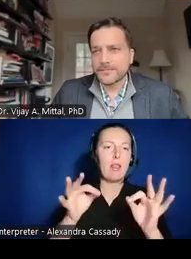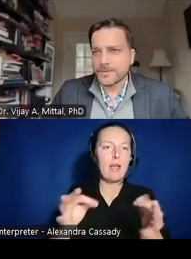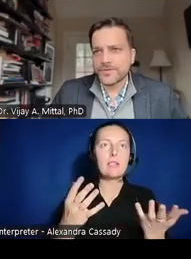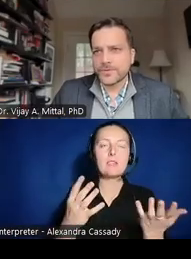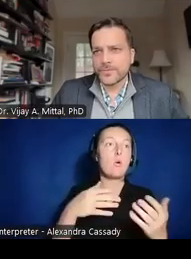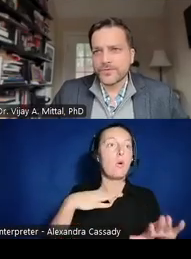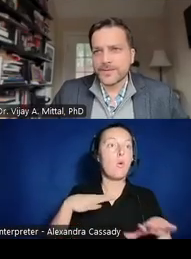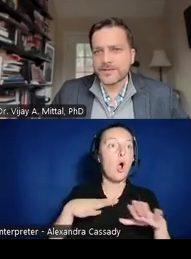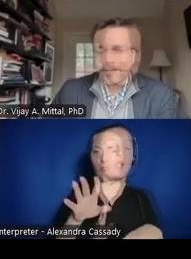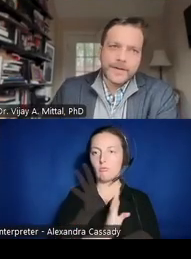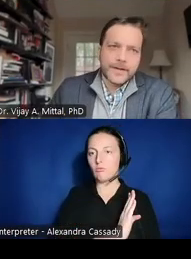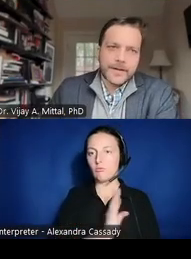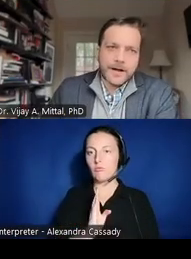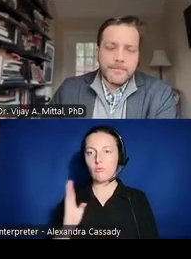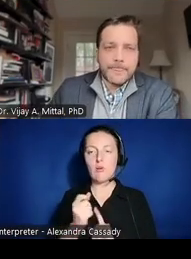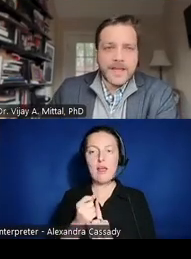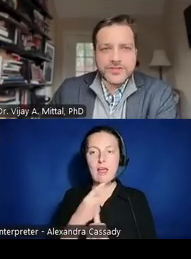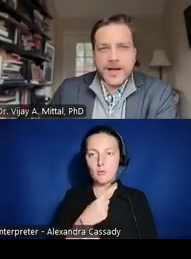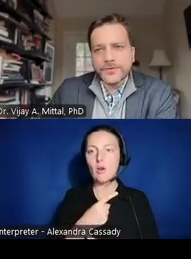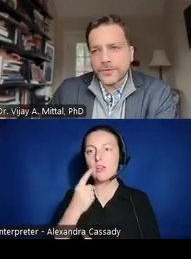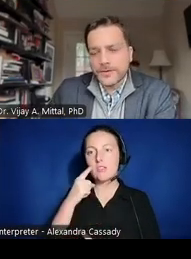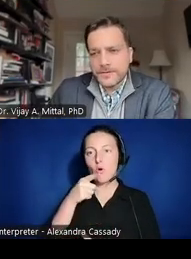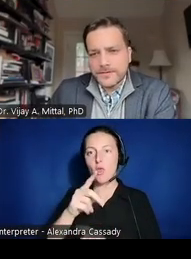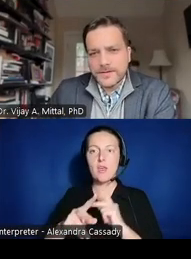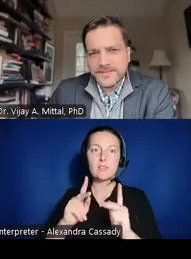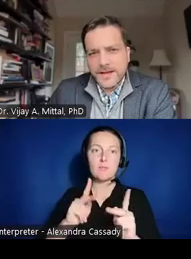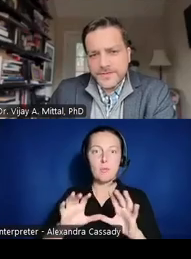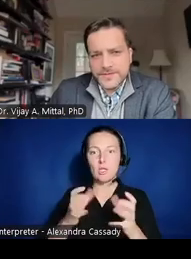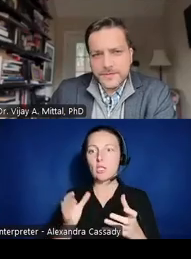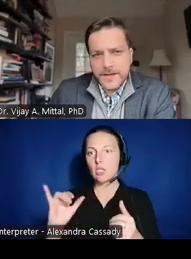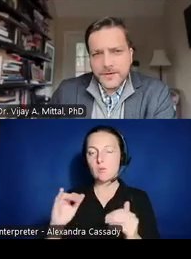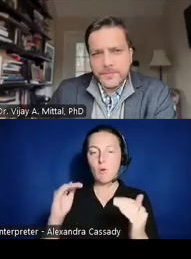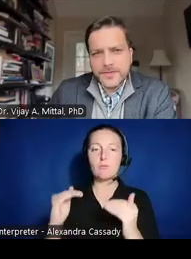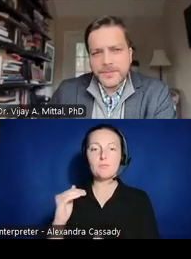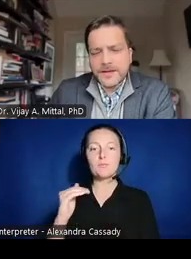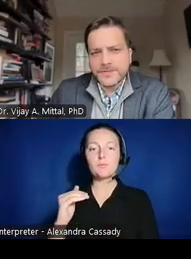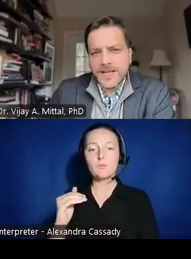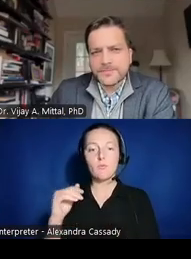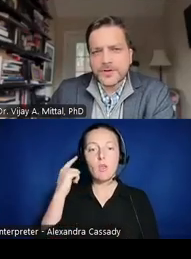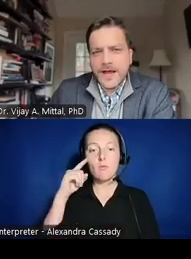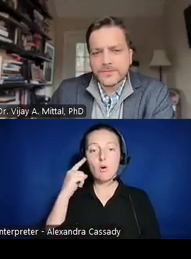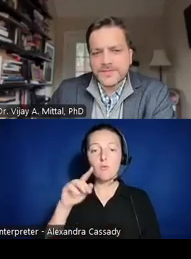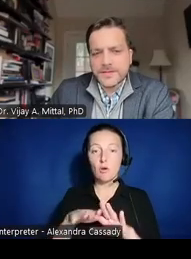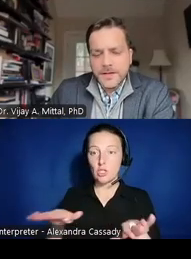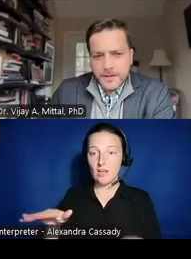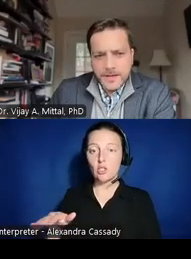some unusual movements. Um in childhood the signs are still there but they become less pronounced.